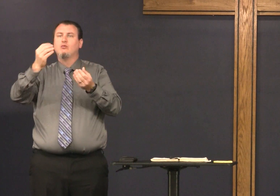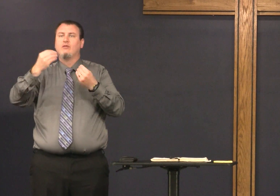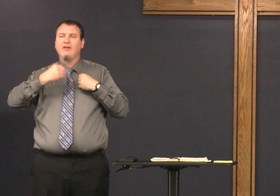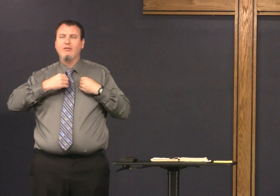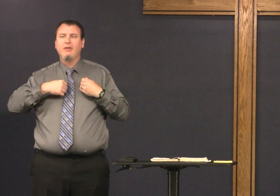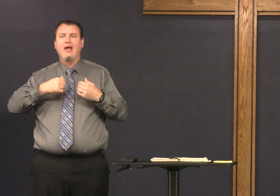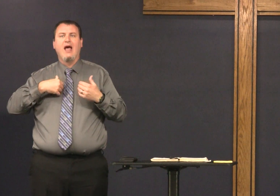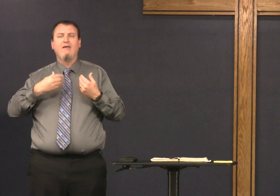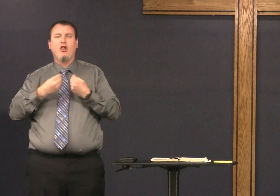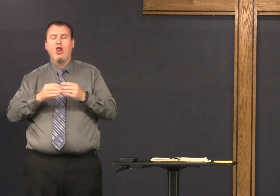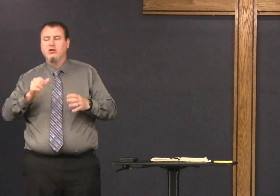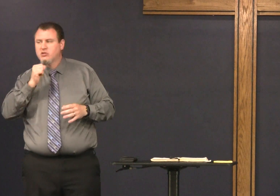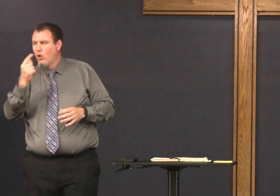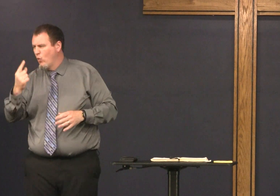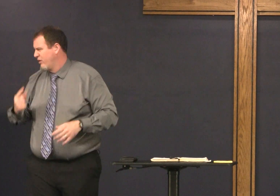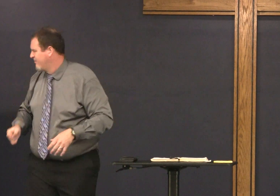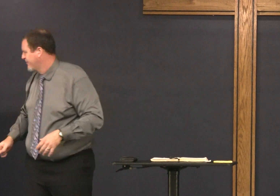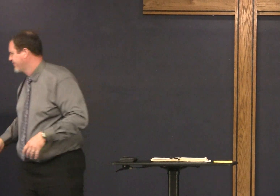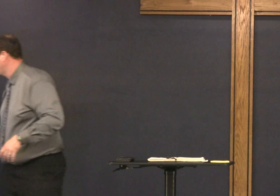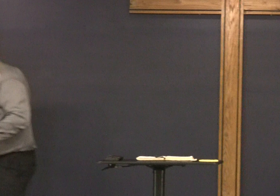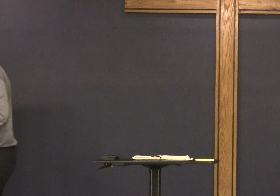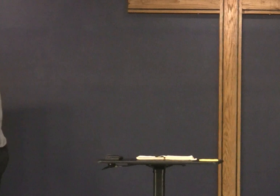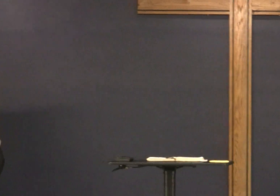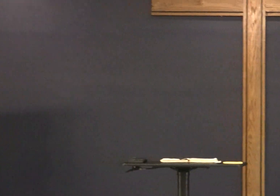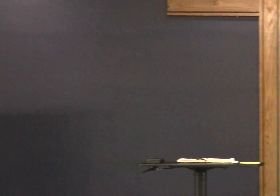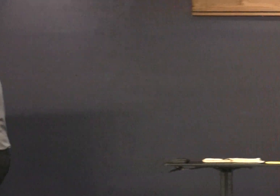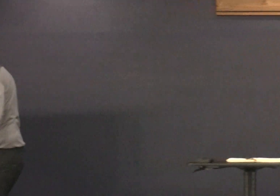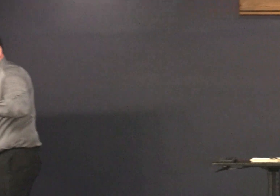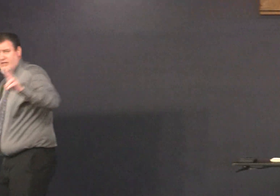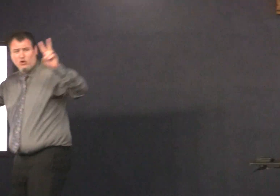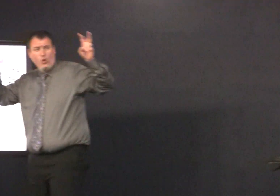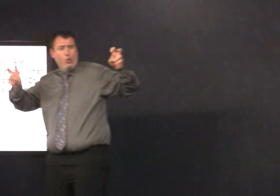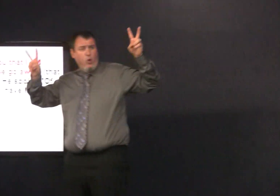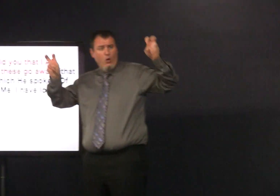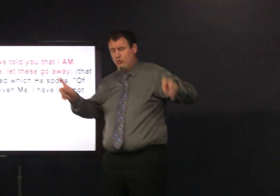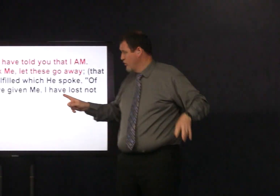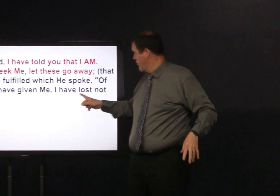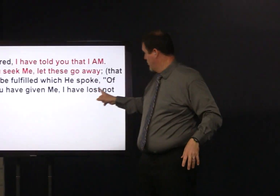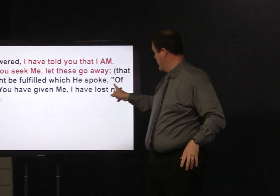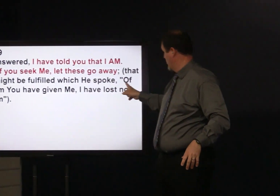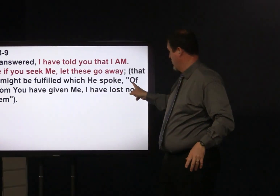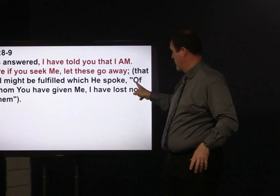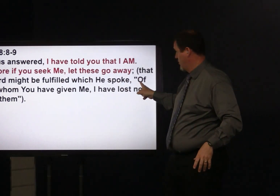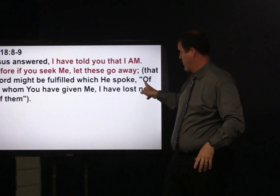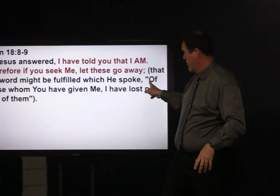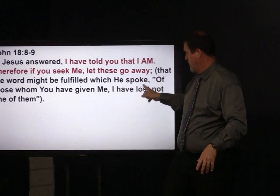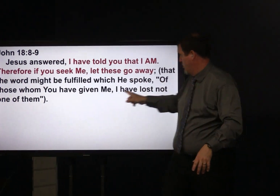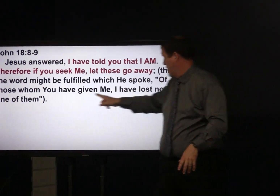to fulfill those um what was spoken is I've not lost any of those that you have given me